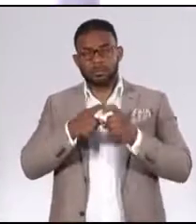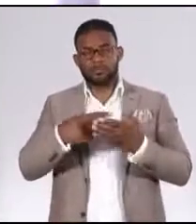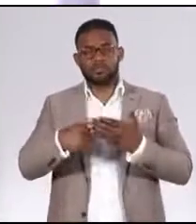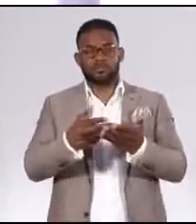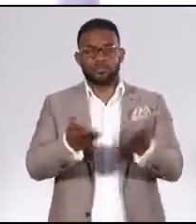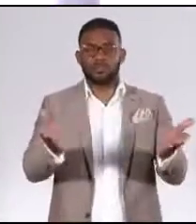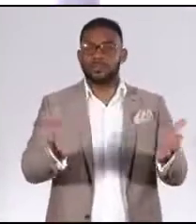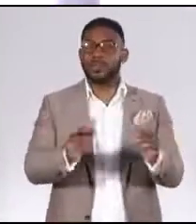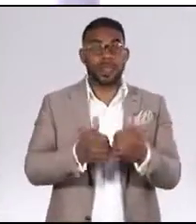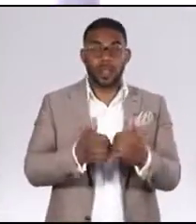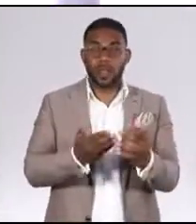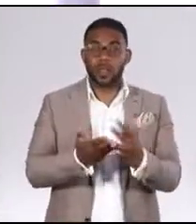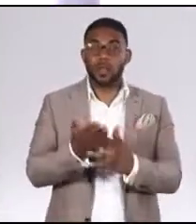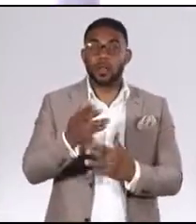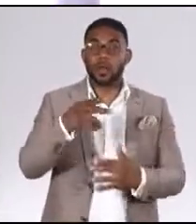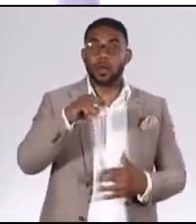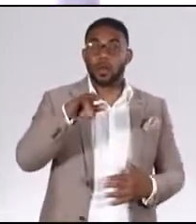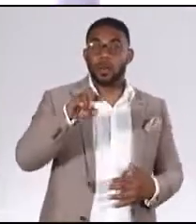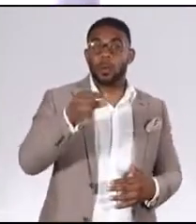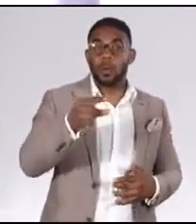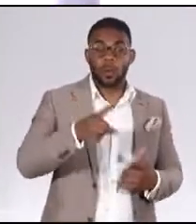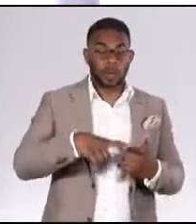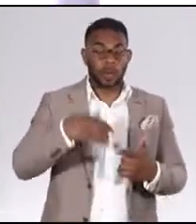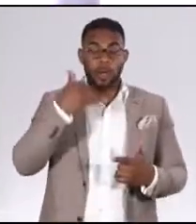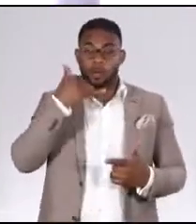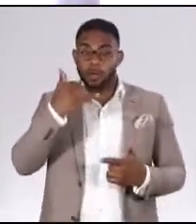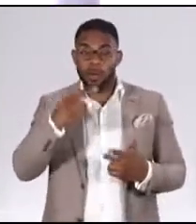Do this through polling, through phone calls, through written comments.